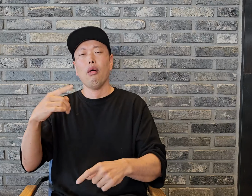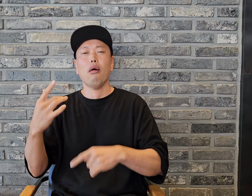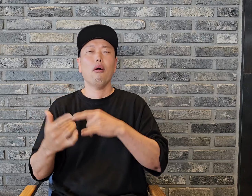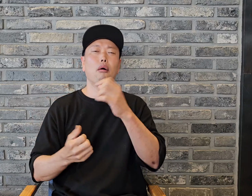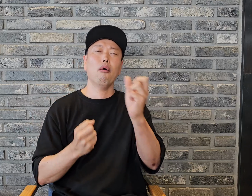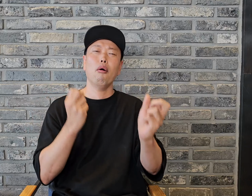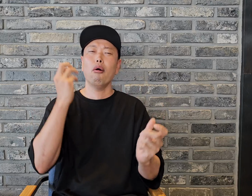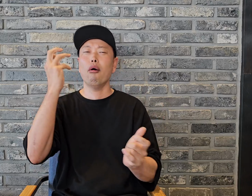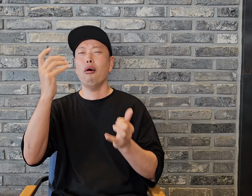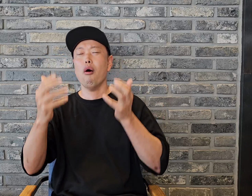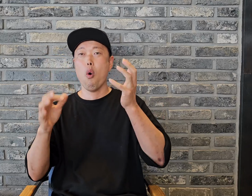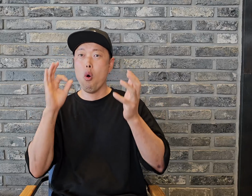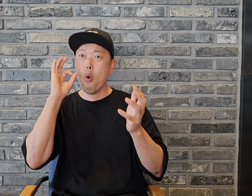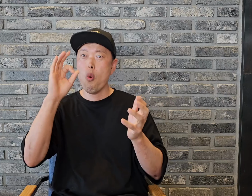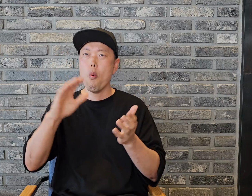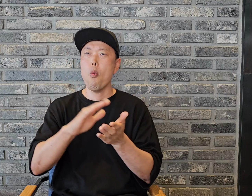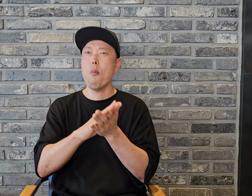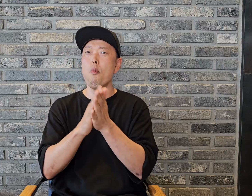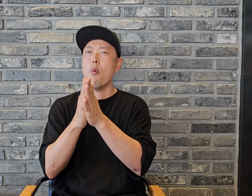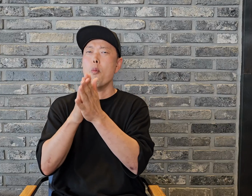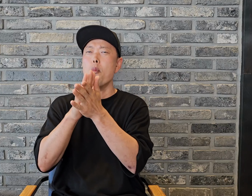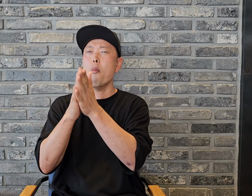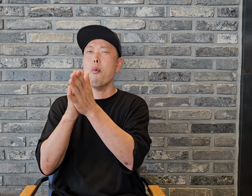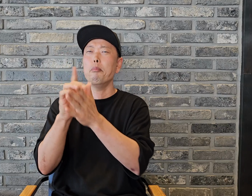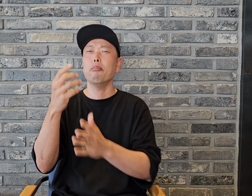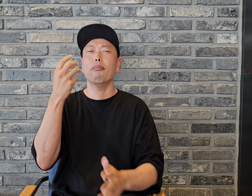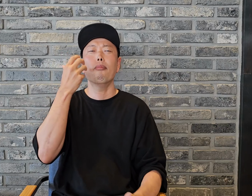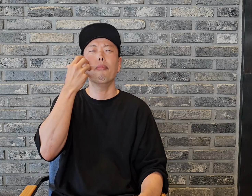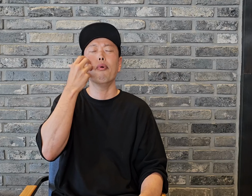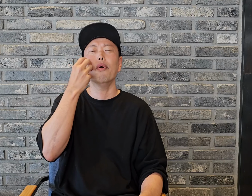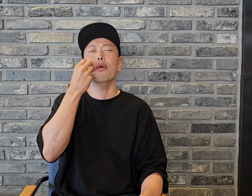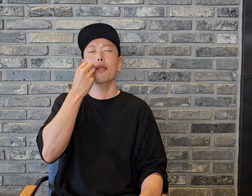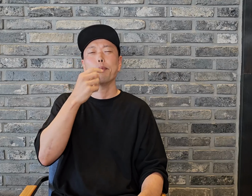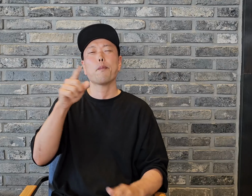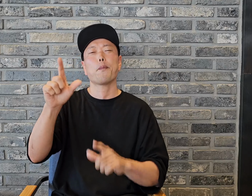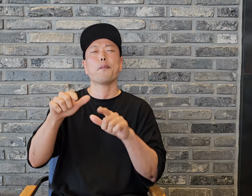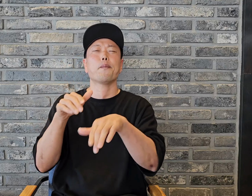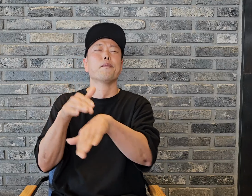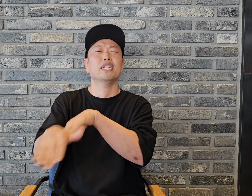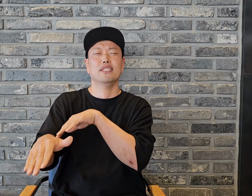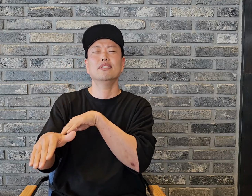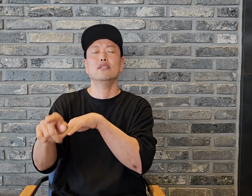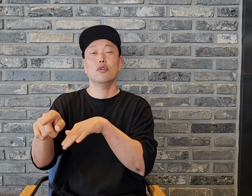it will become easier to make changes and you can become more eloquent.